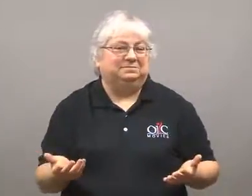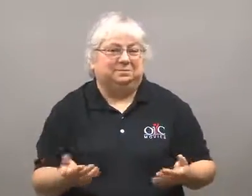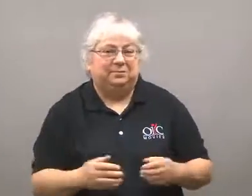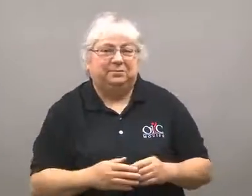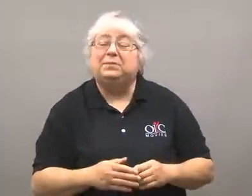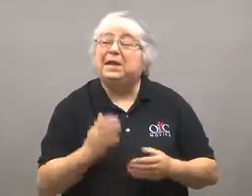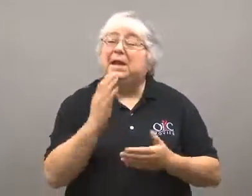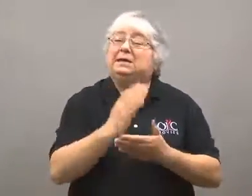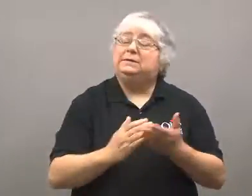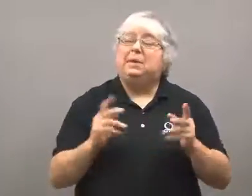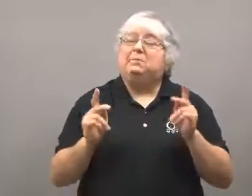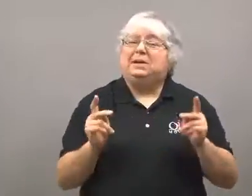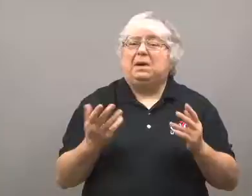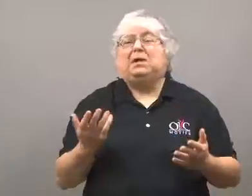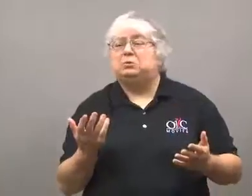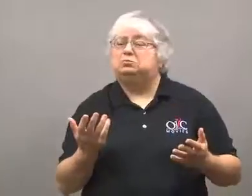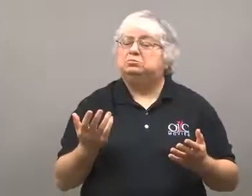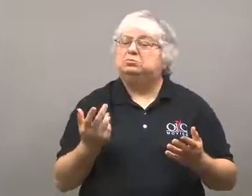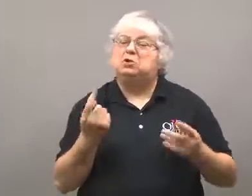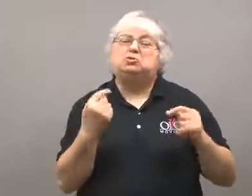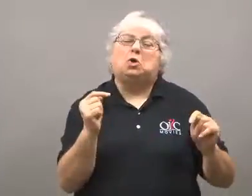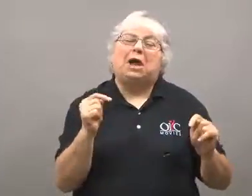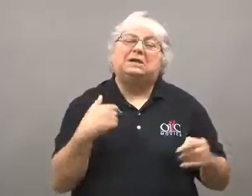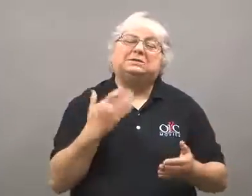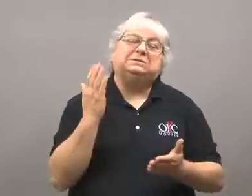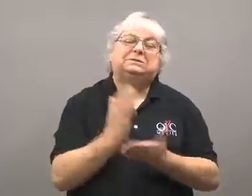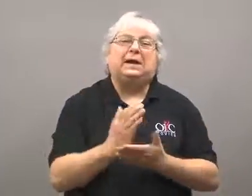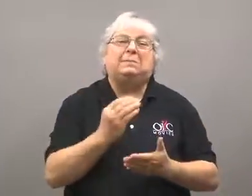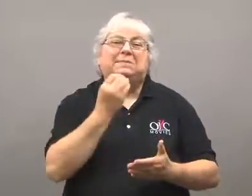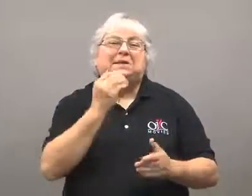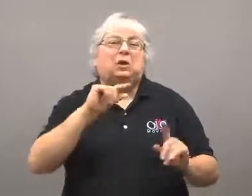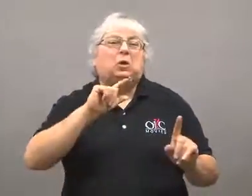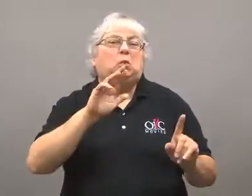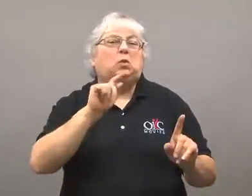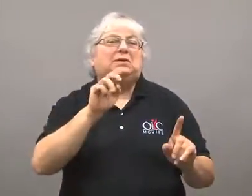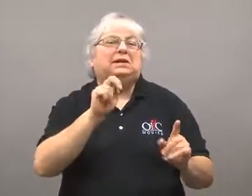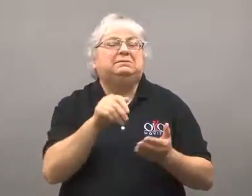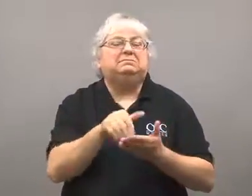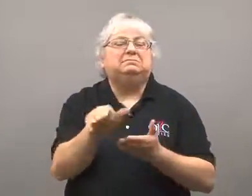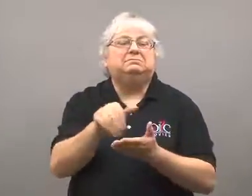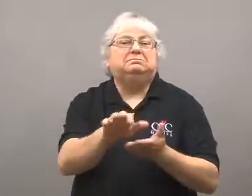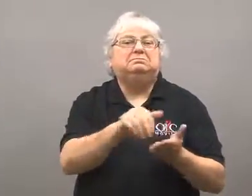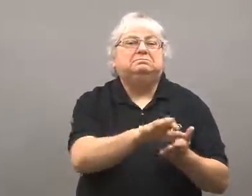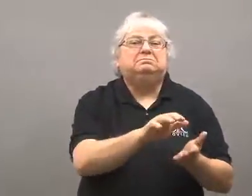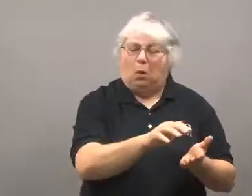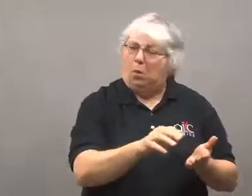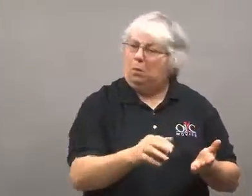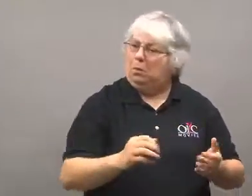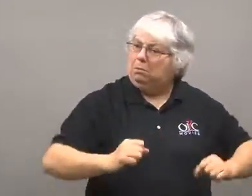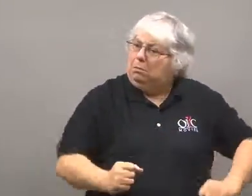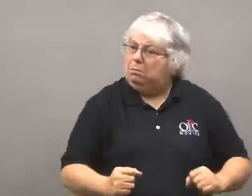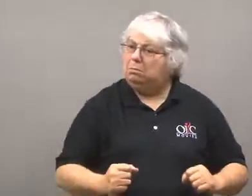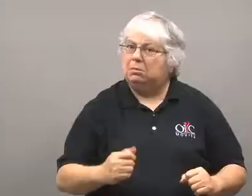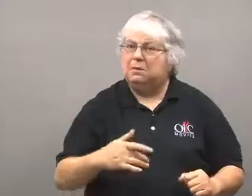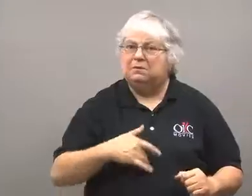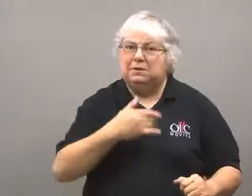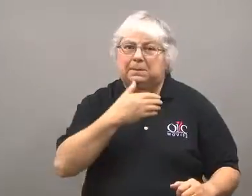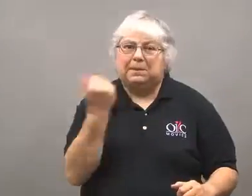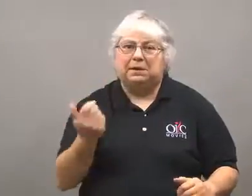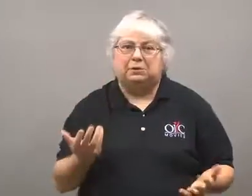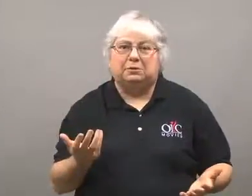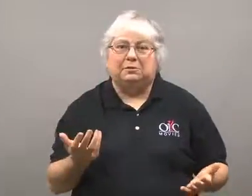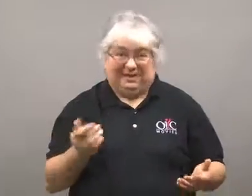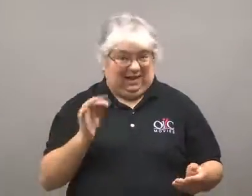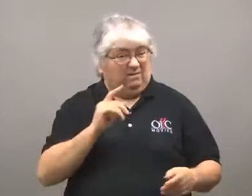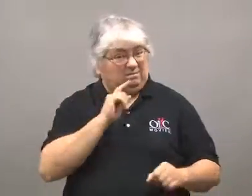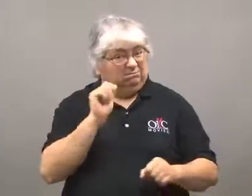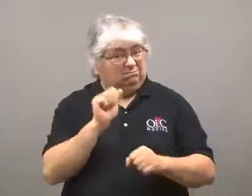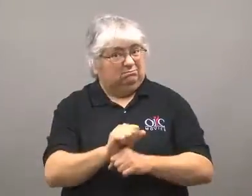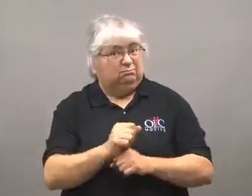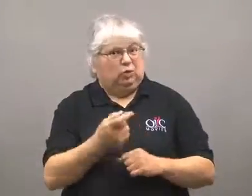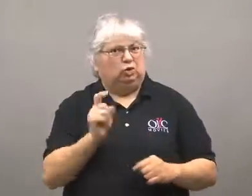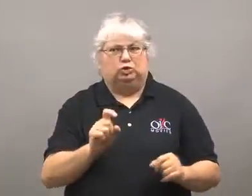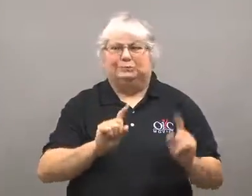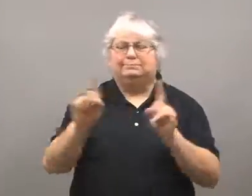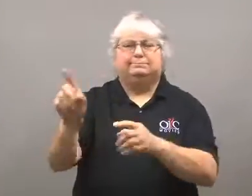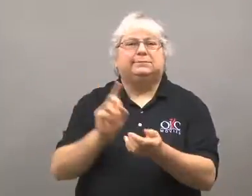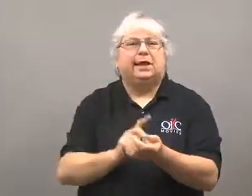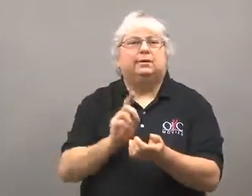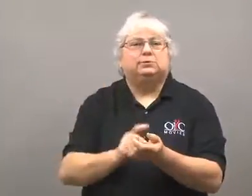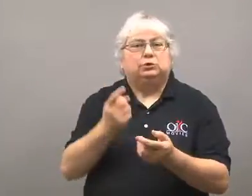Some have found they feel better after eliminating gluten from their diets.